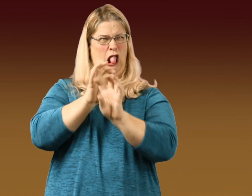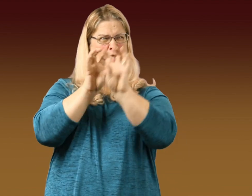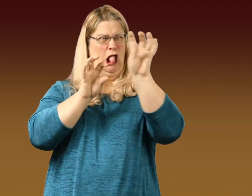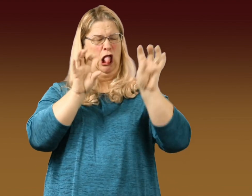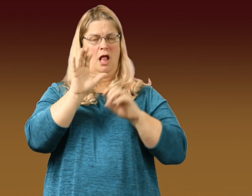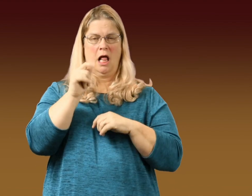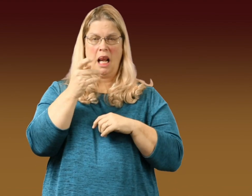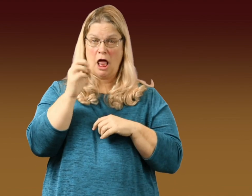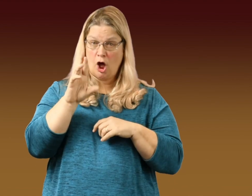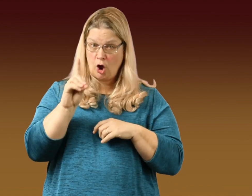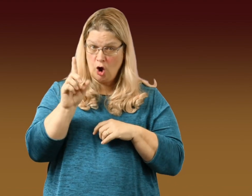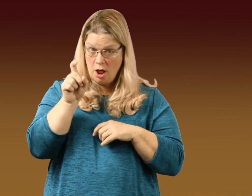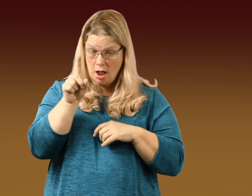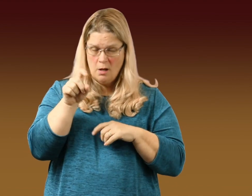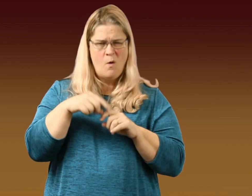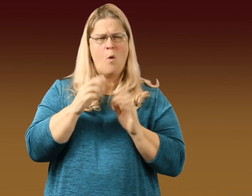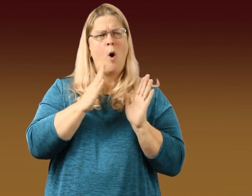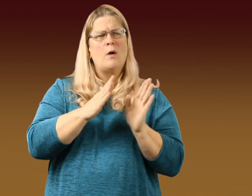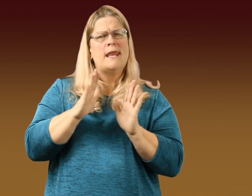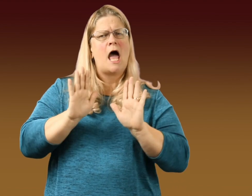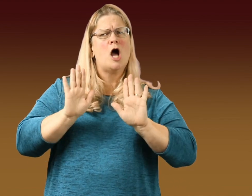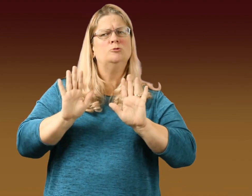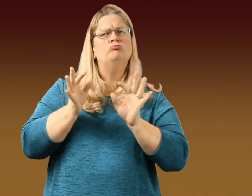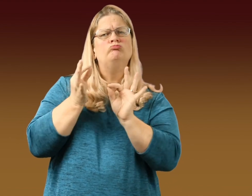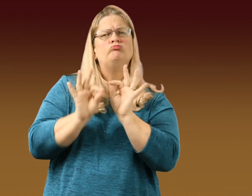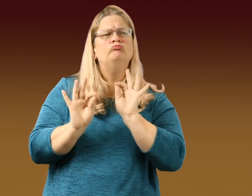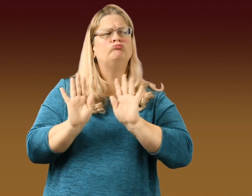Does it feel safe? Is it cluttered, or disorganized?